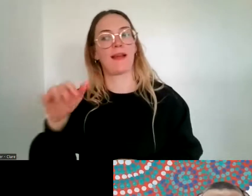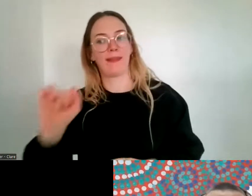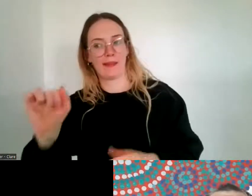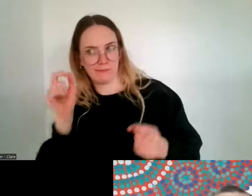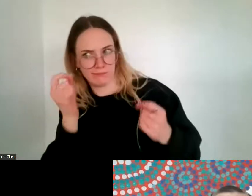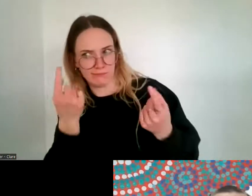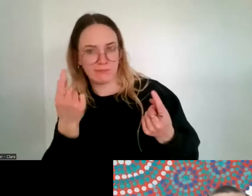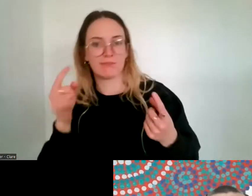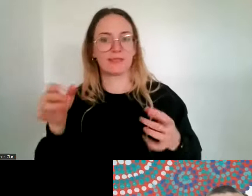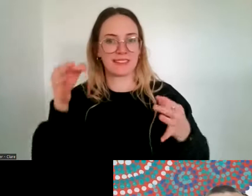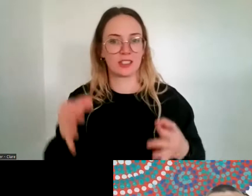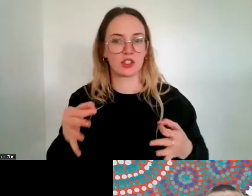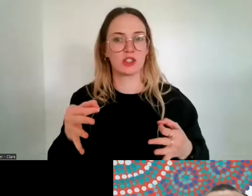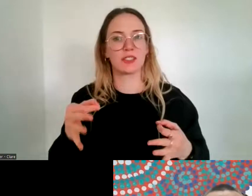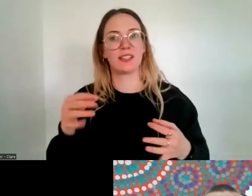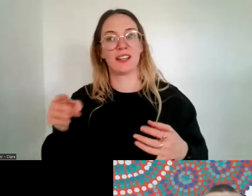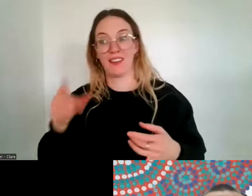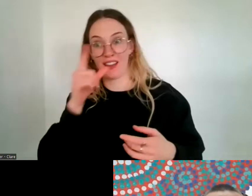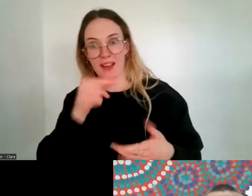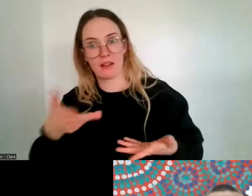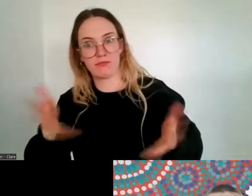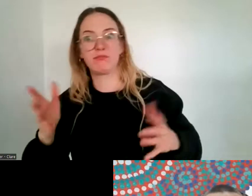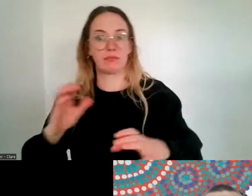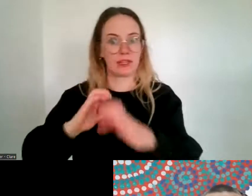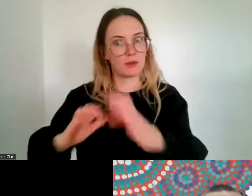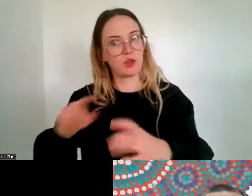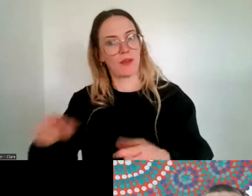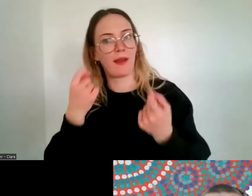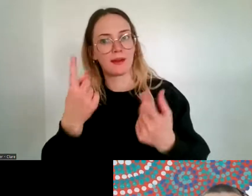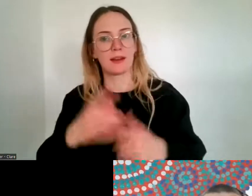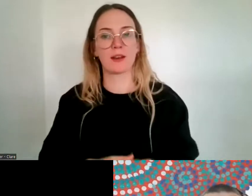and voluntarily and then also communicate it in some way. It's also important to recognise that